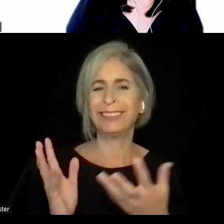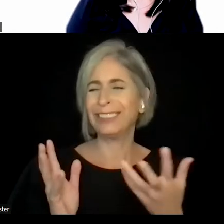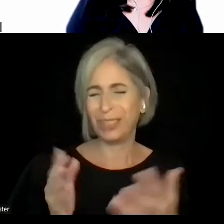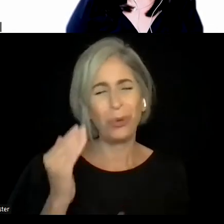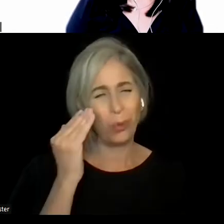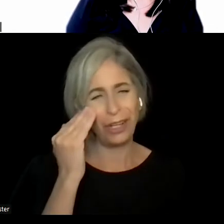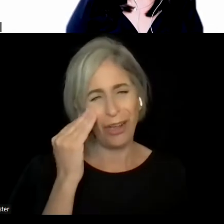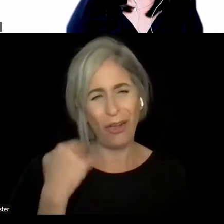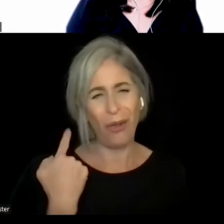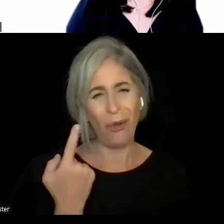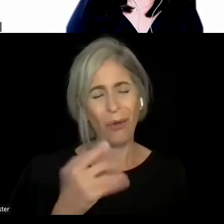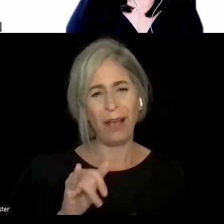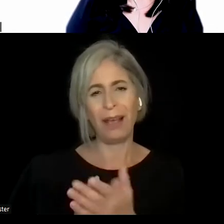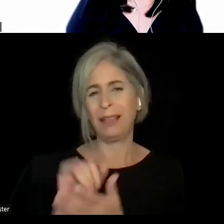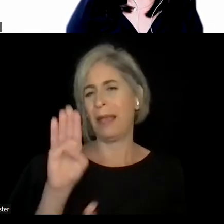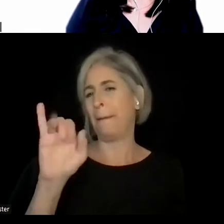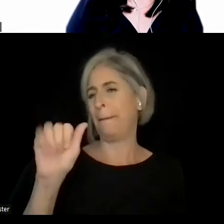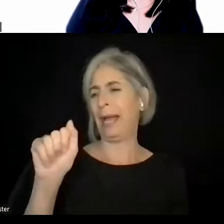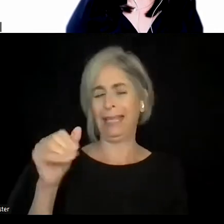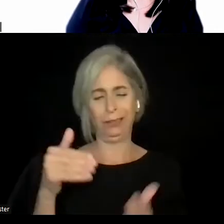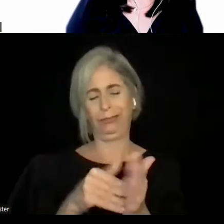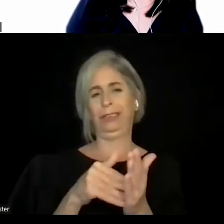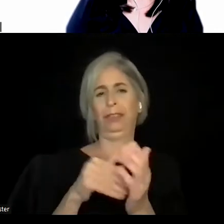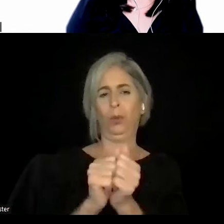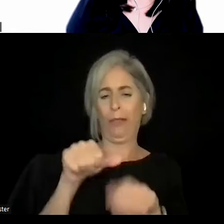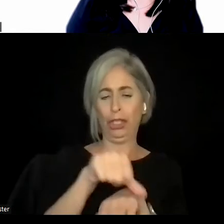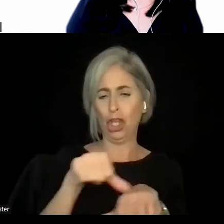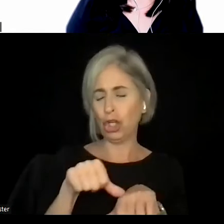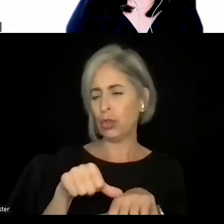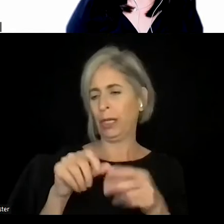could come out in looking